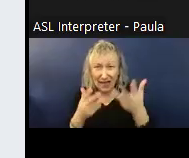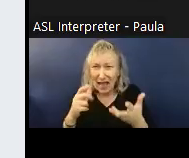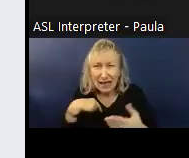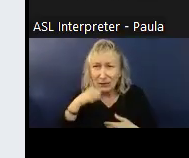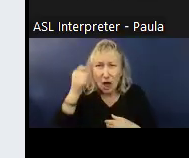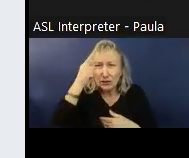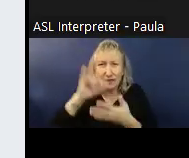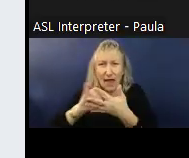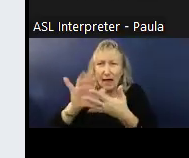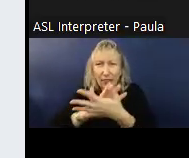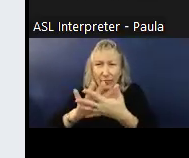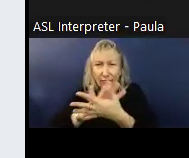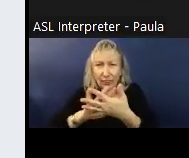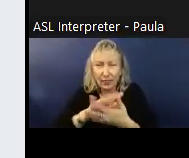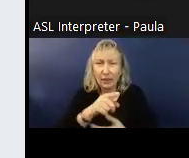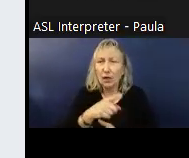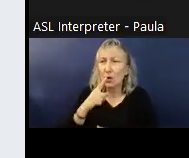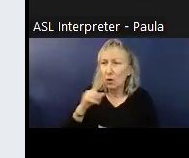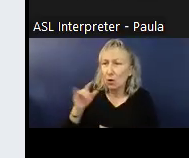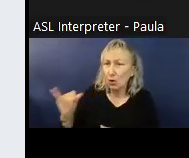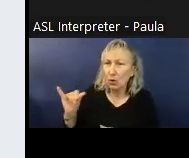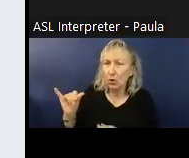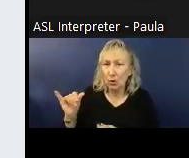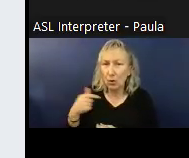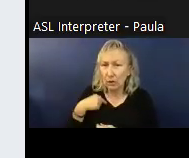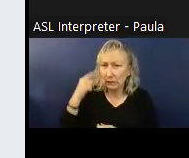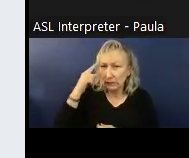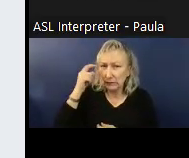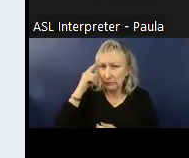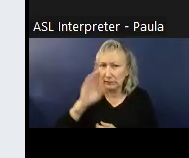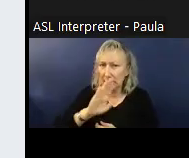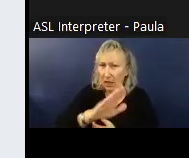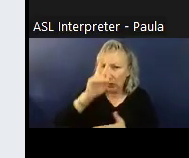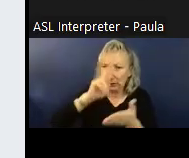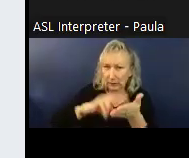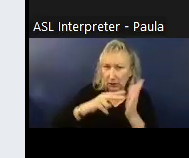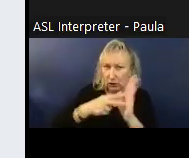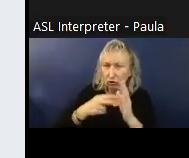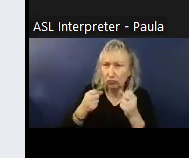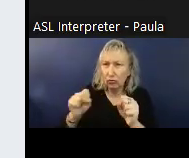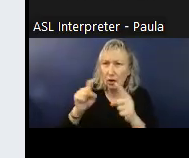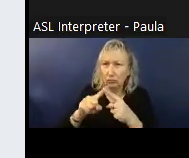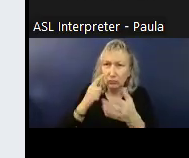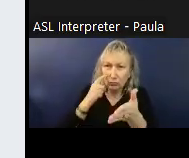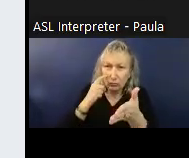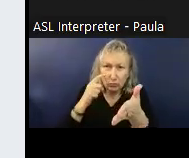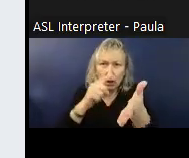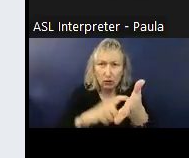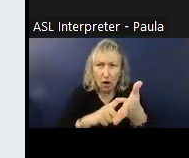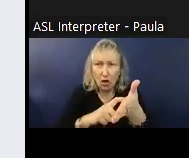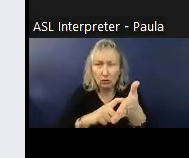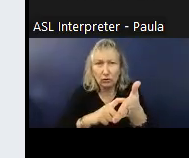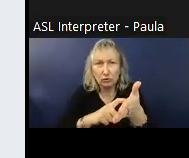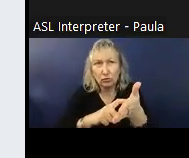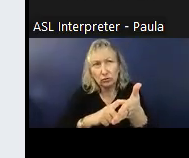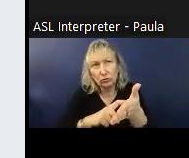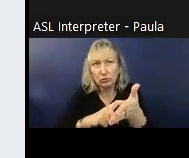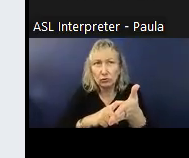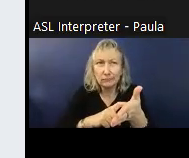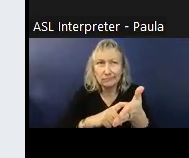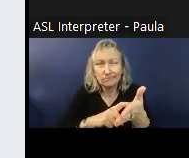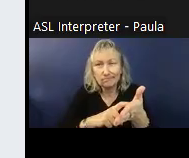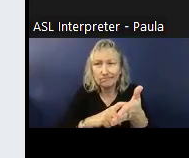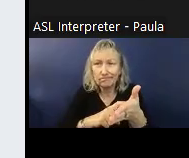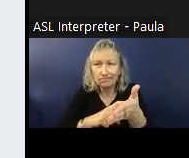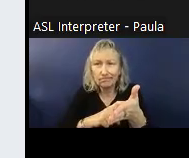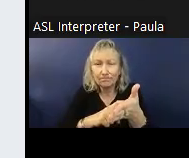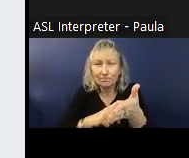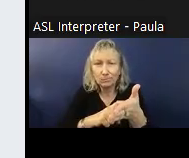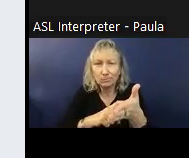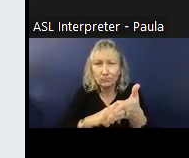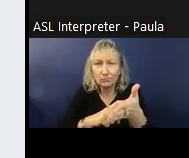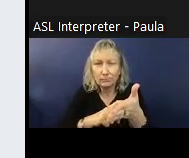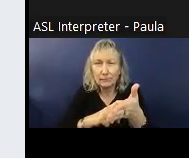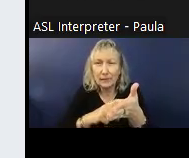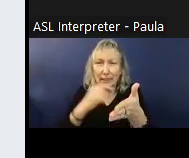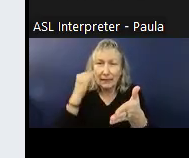I believe the intent of that was to acknowledge the fact that landing on the